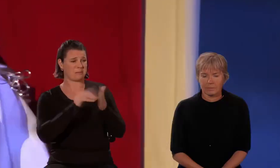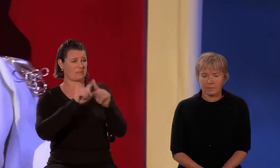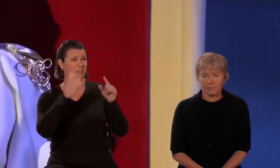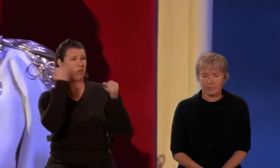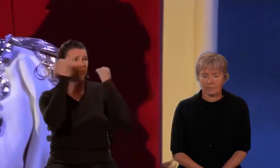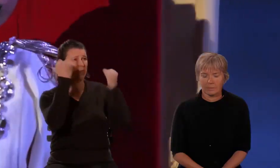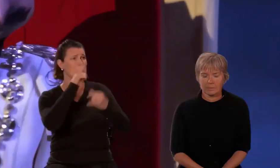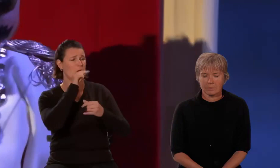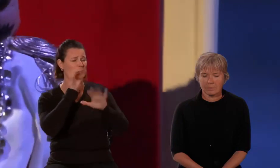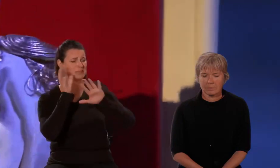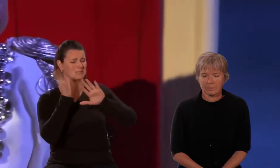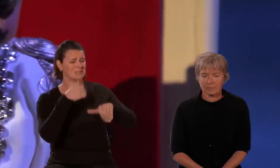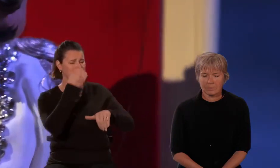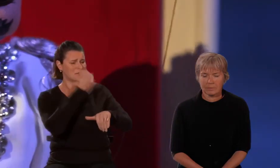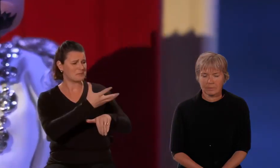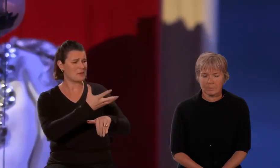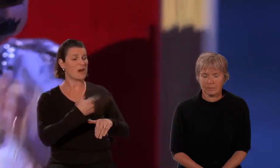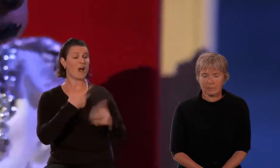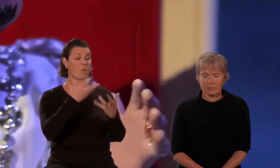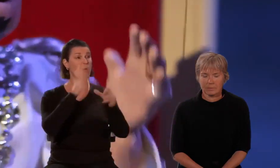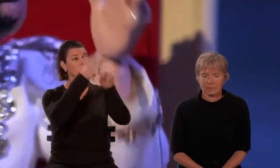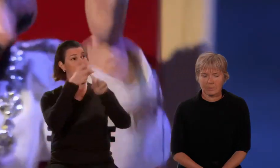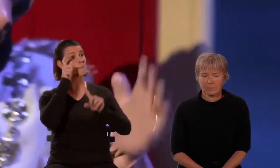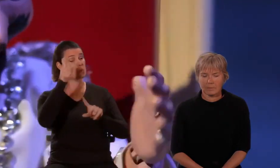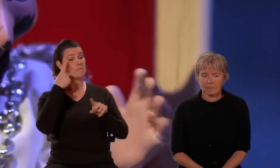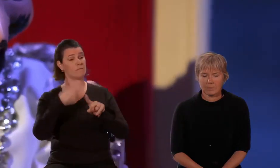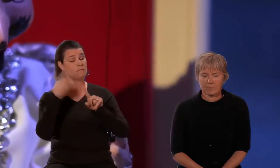I want you to get the moon for the Princess Lenore!